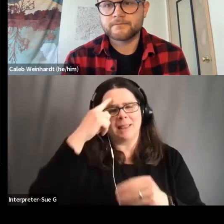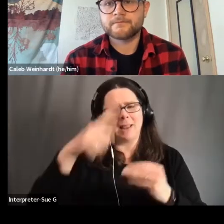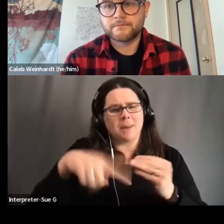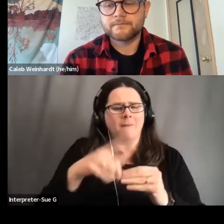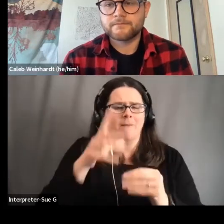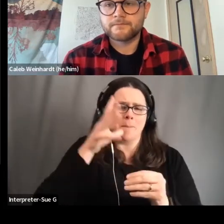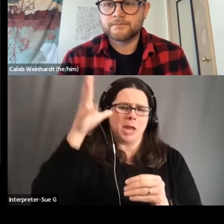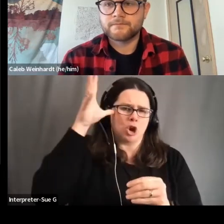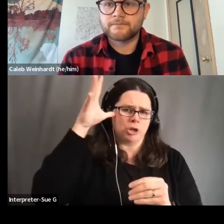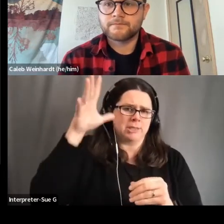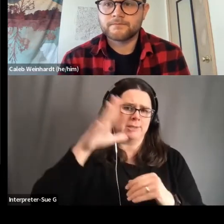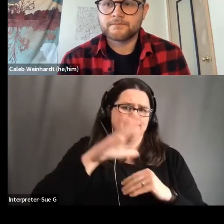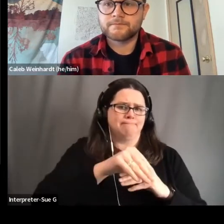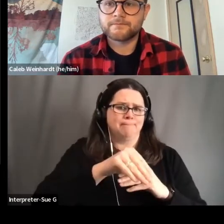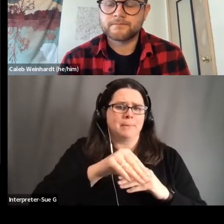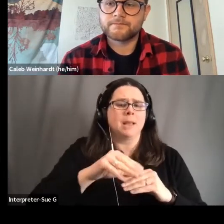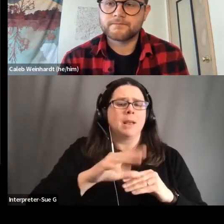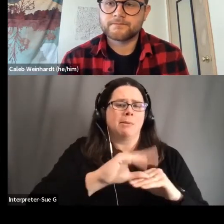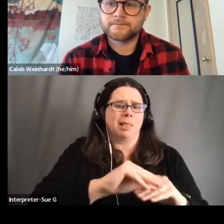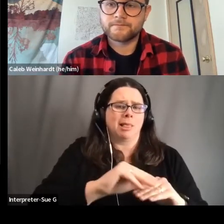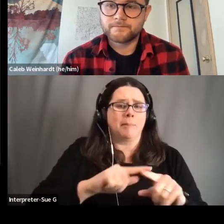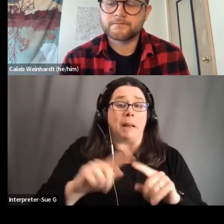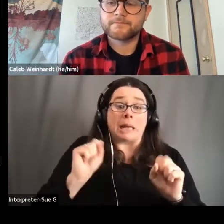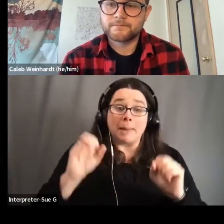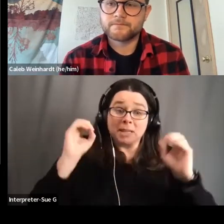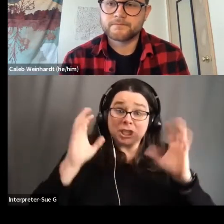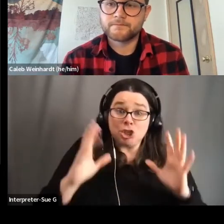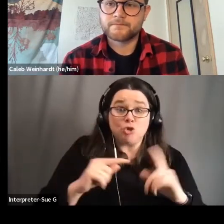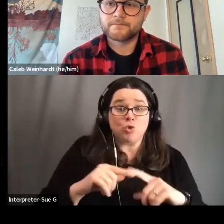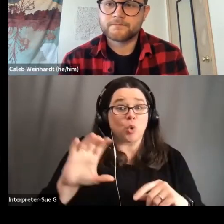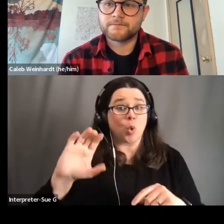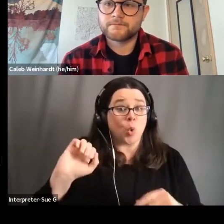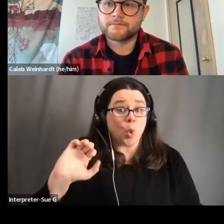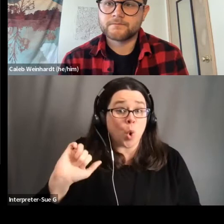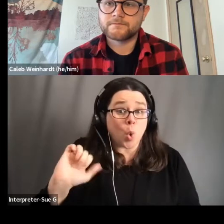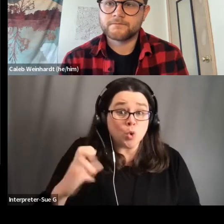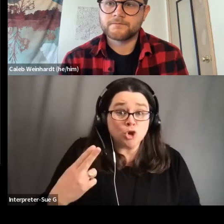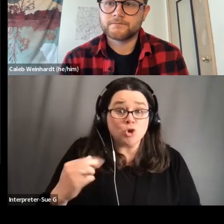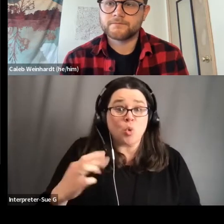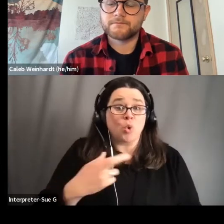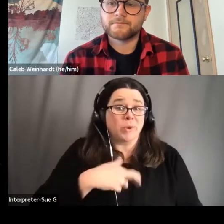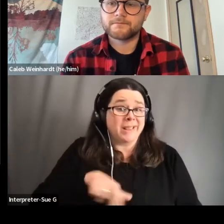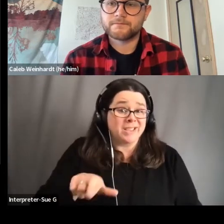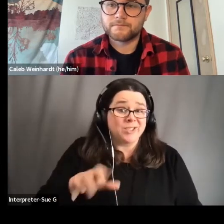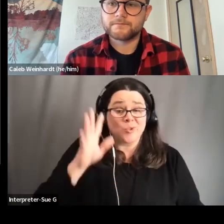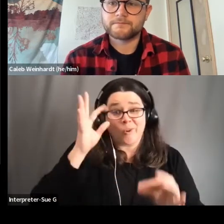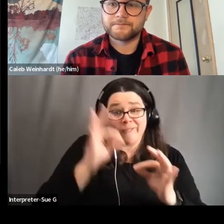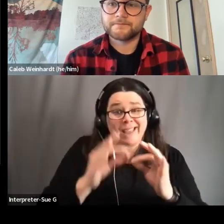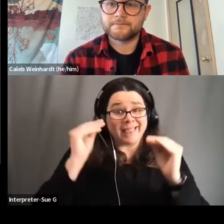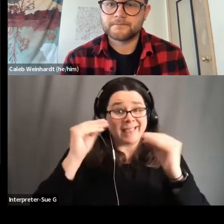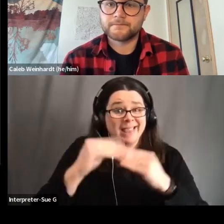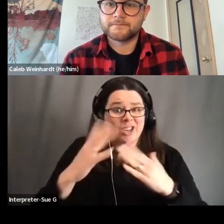but it can be a denial of identity from teachers or coaches or religious or faith leaders. It can be from anybody